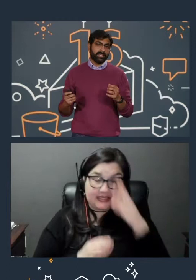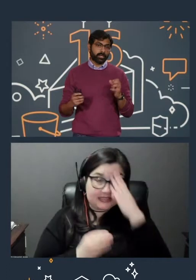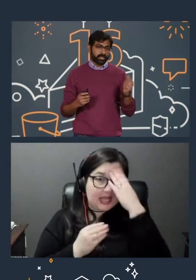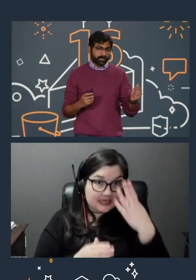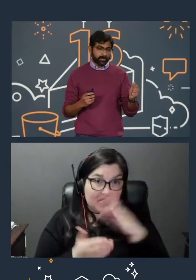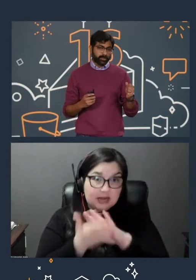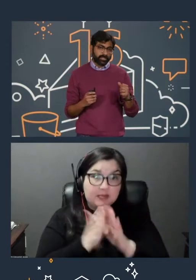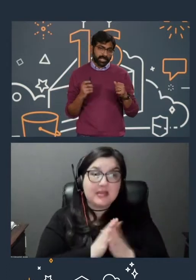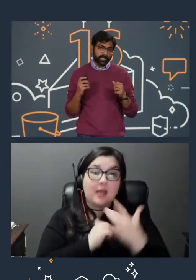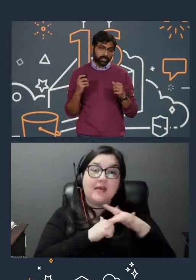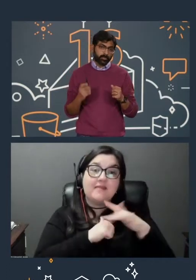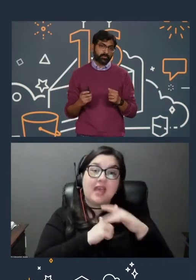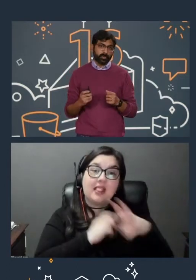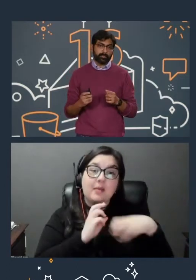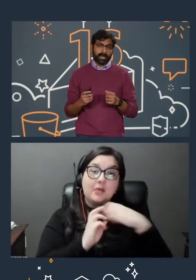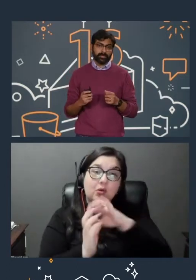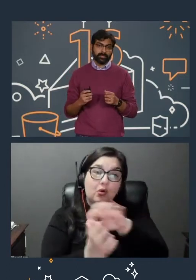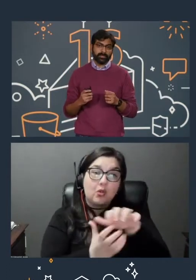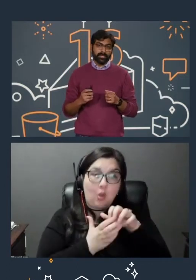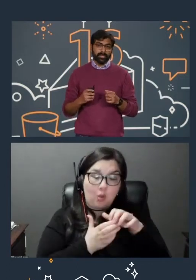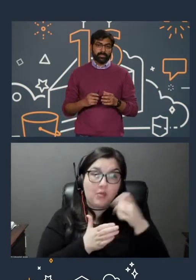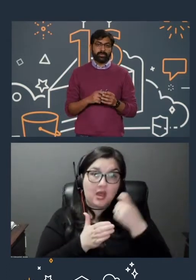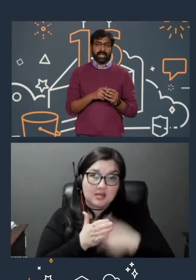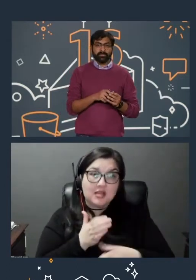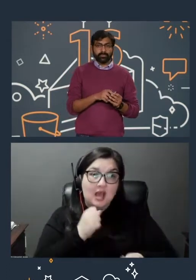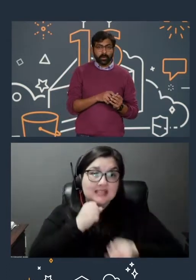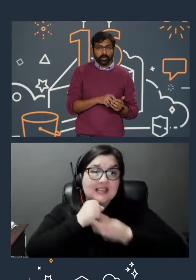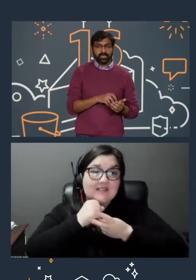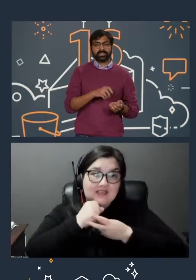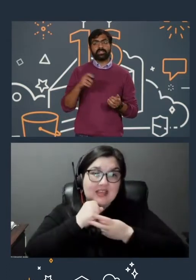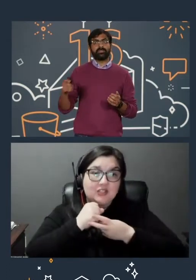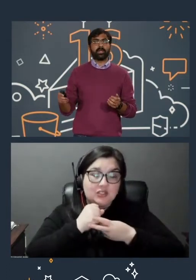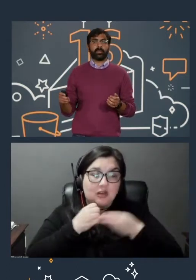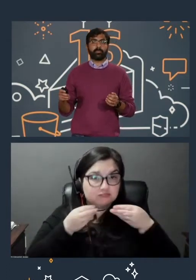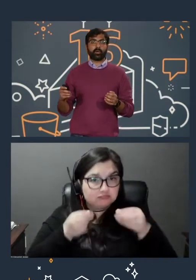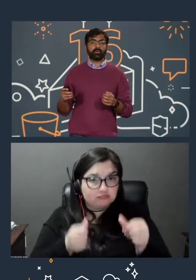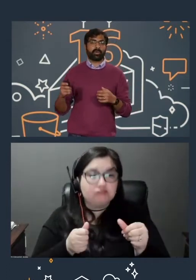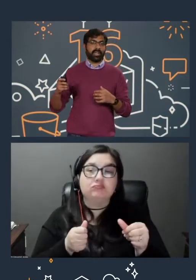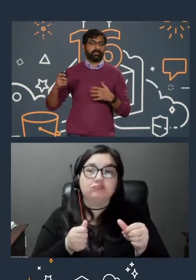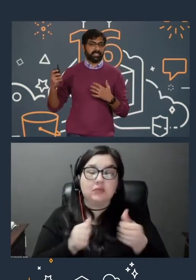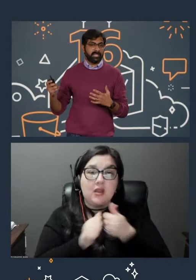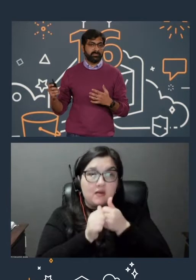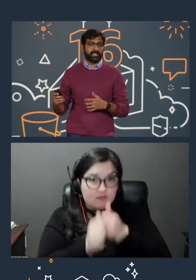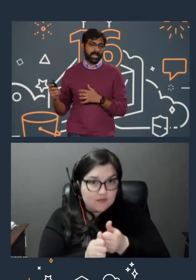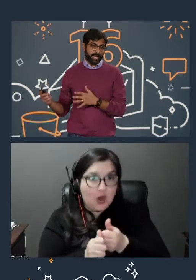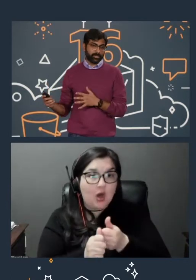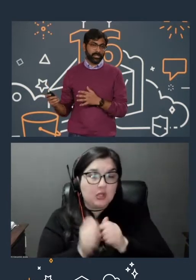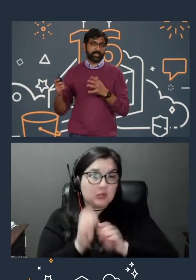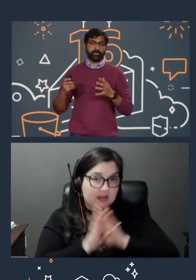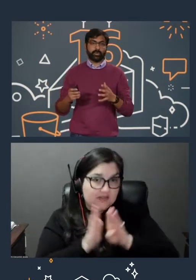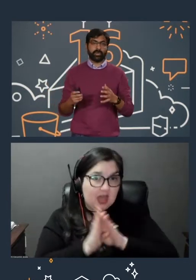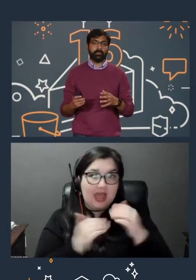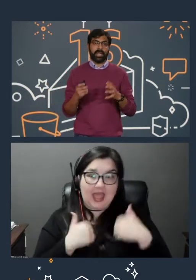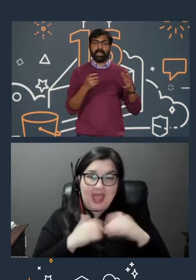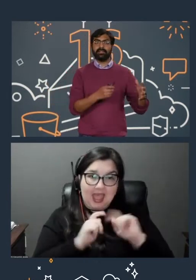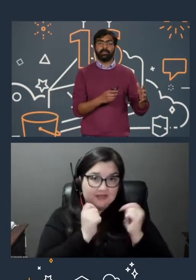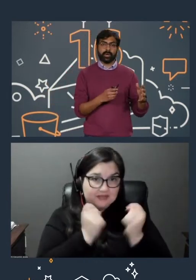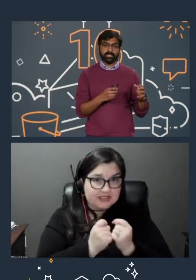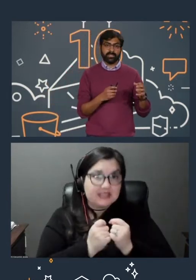in a cost-efficient and a performant manner. So they have a follow the sun development model, where they have teams in Asia, Europe, and the US,